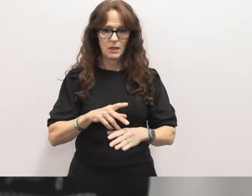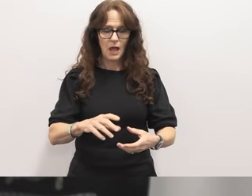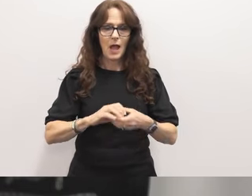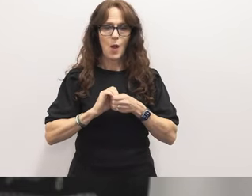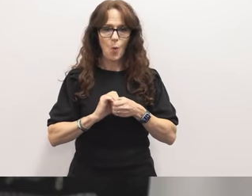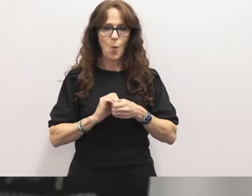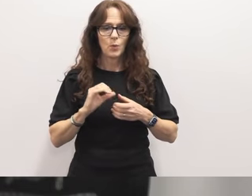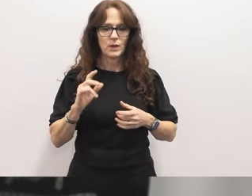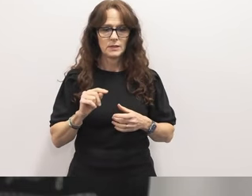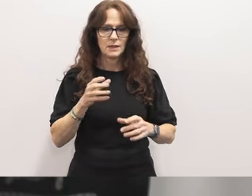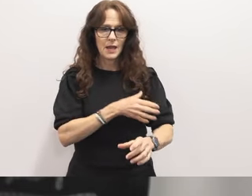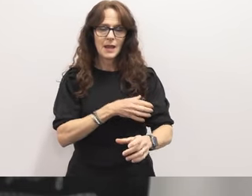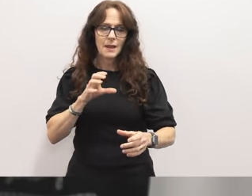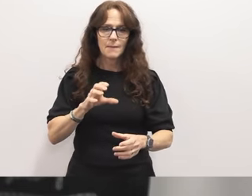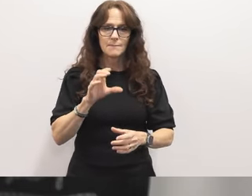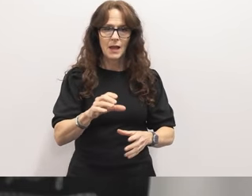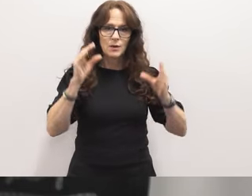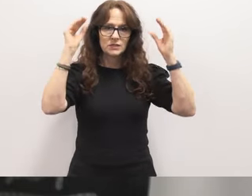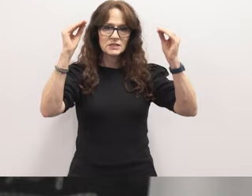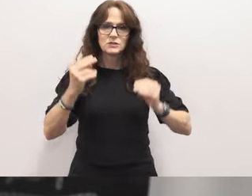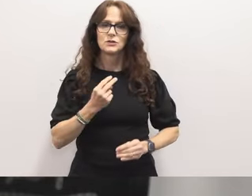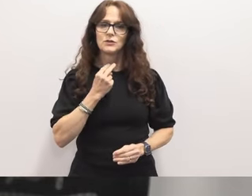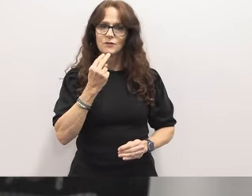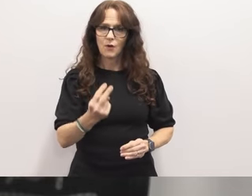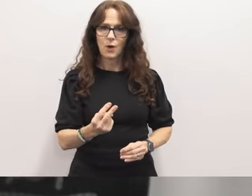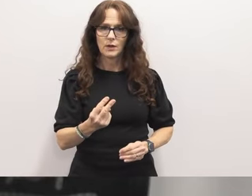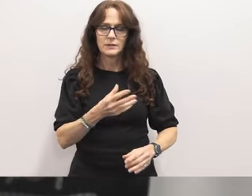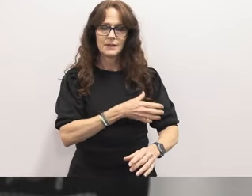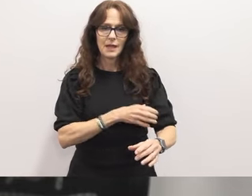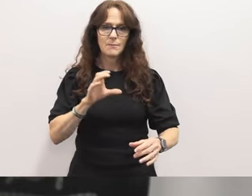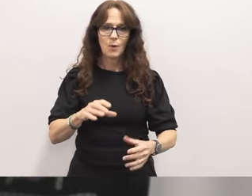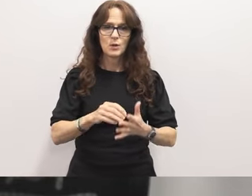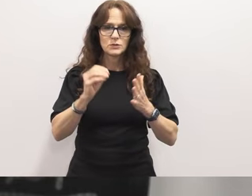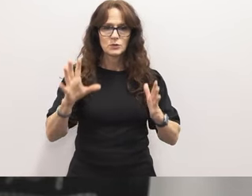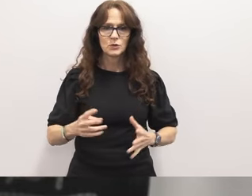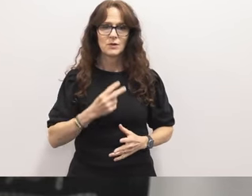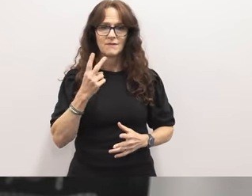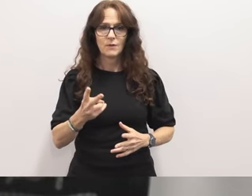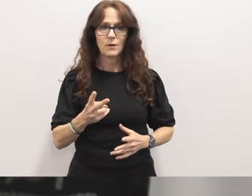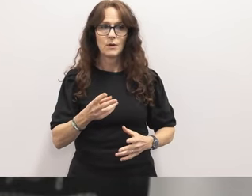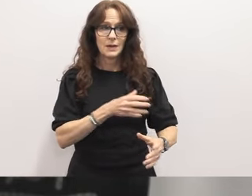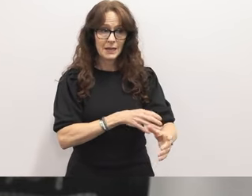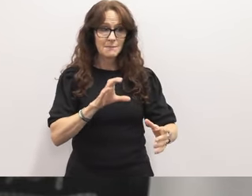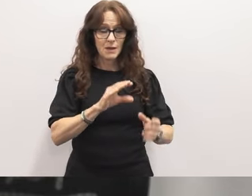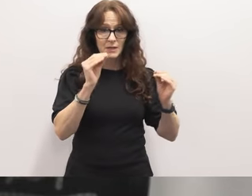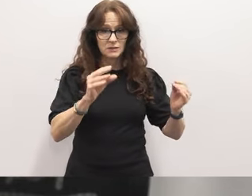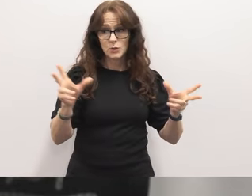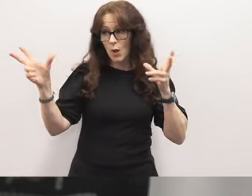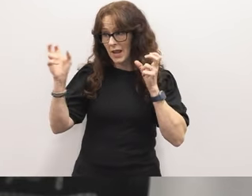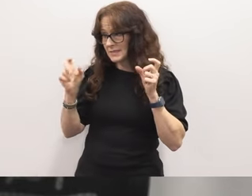is empowering teacher voice and empowering student voice and empowering my teachers to listen to students,